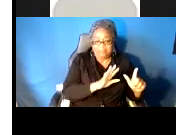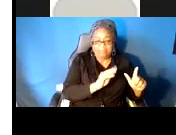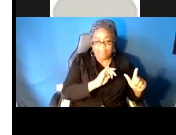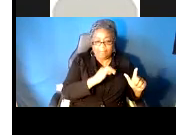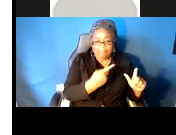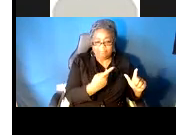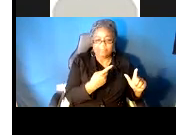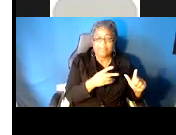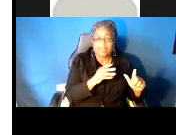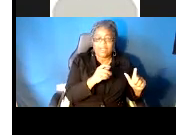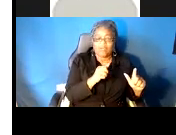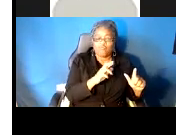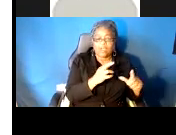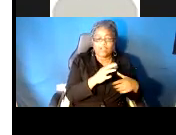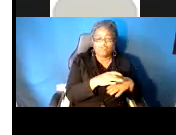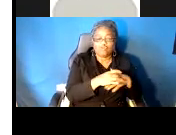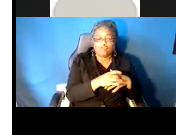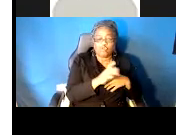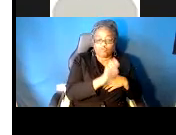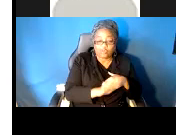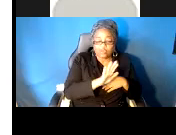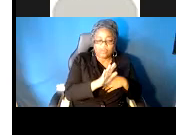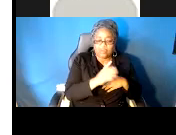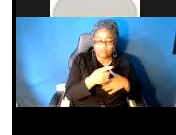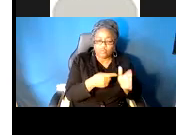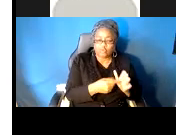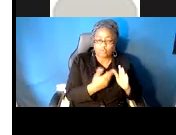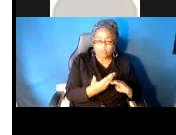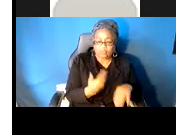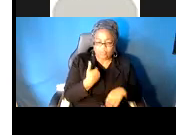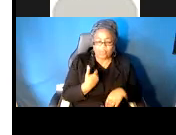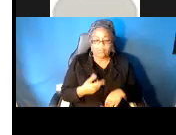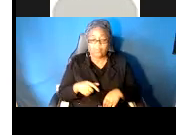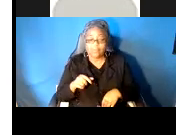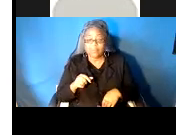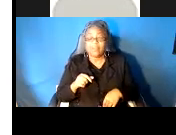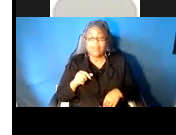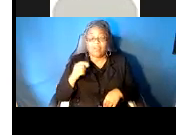which was also shown in an earlier slide. In order to be eligible for this grant program,